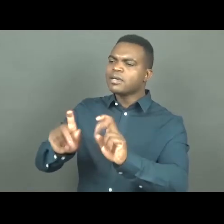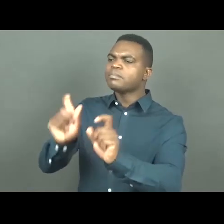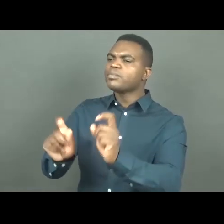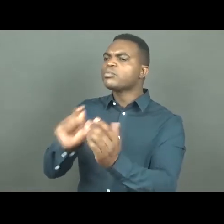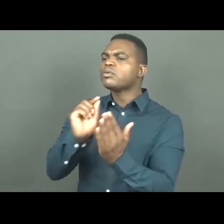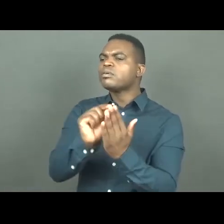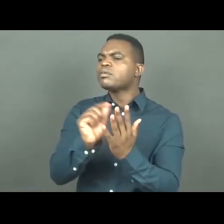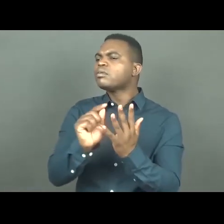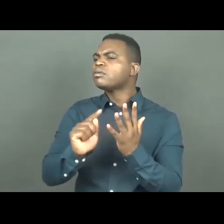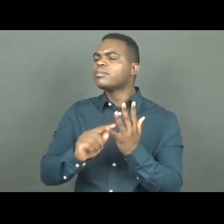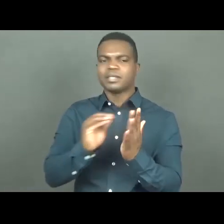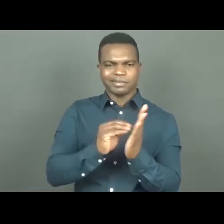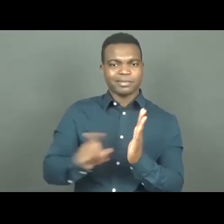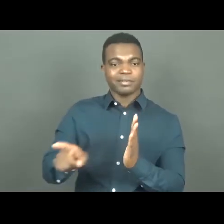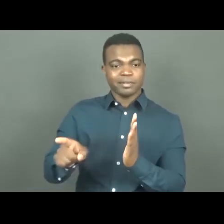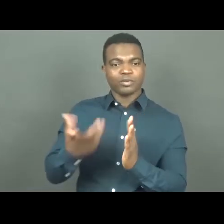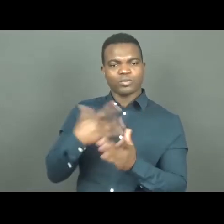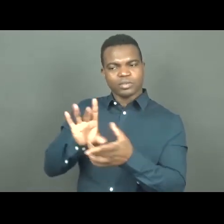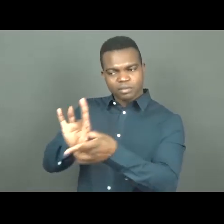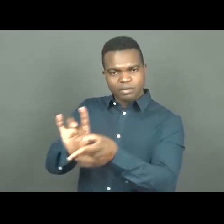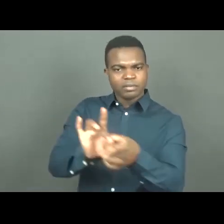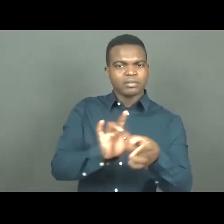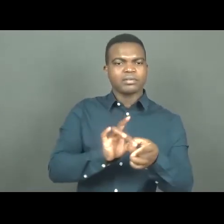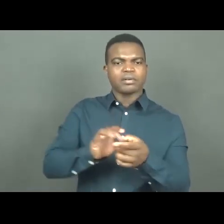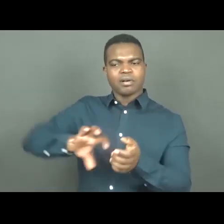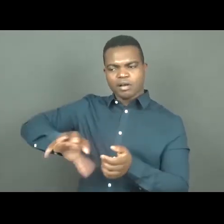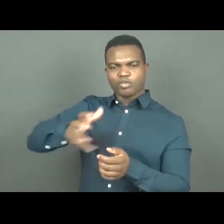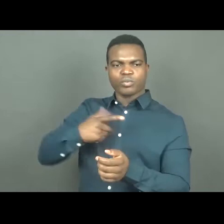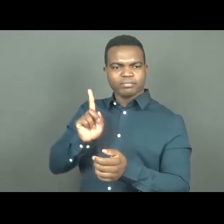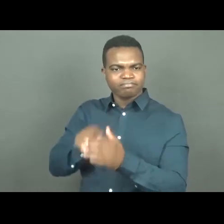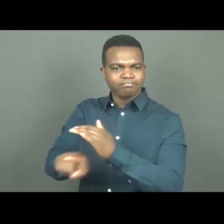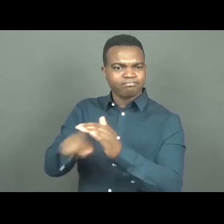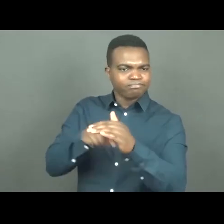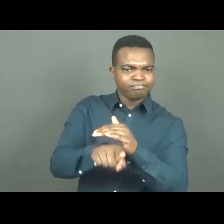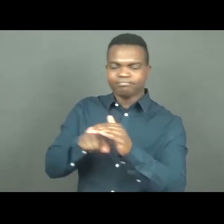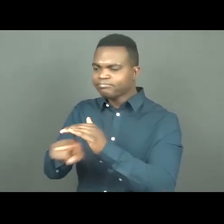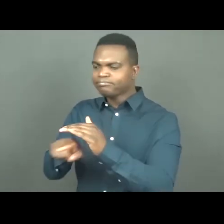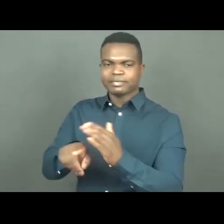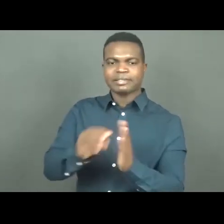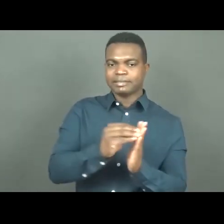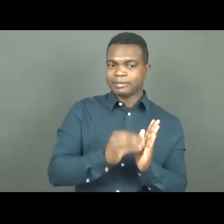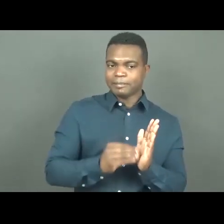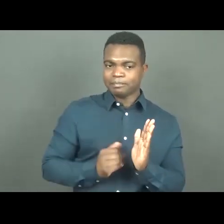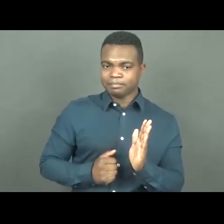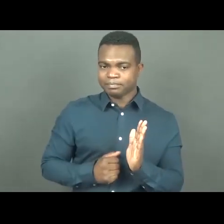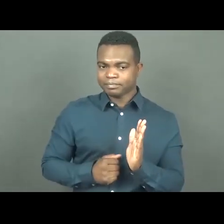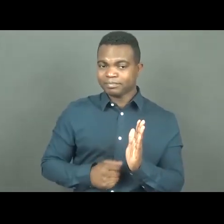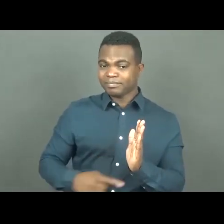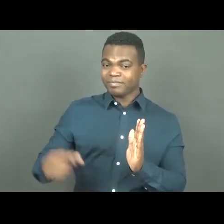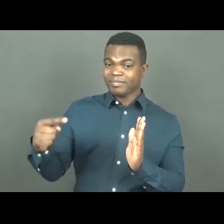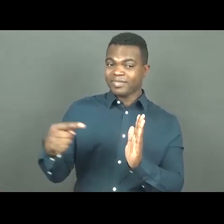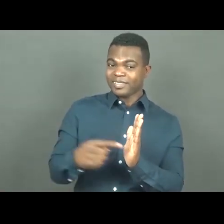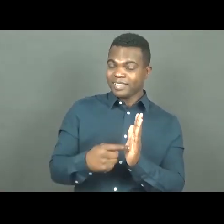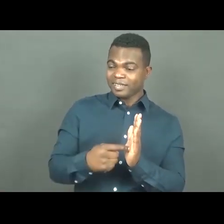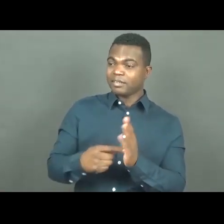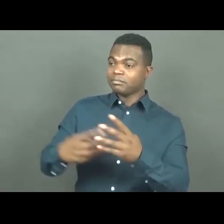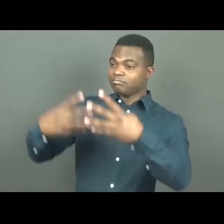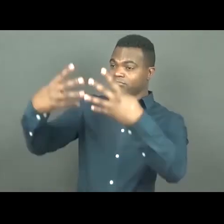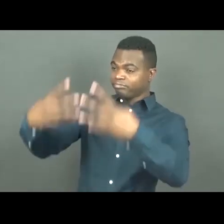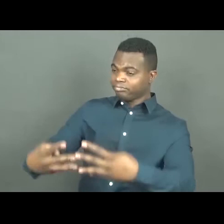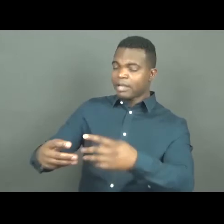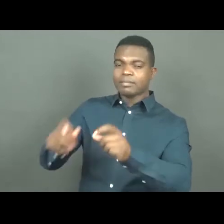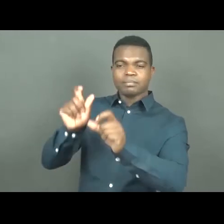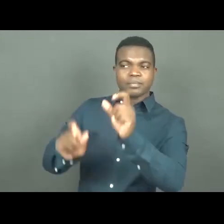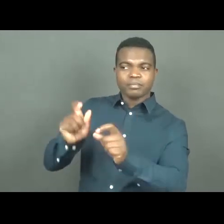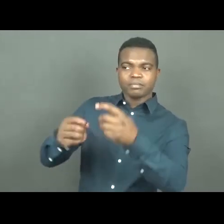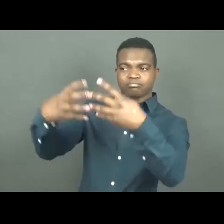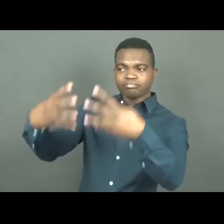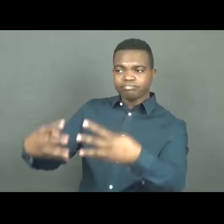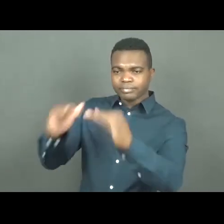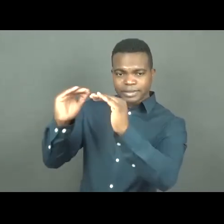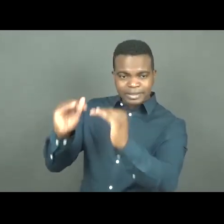that comes out, one of the critical areas that we looked into is just having the census report was